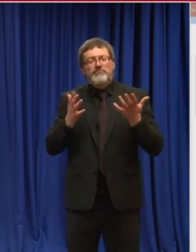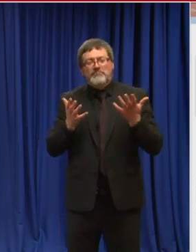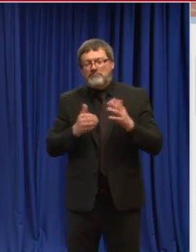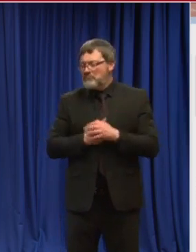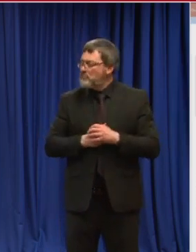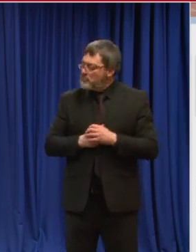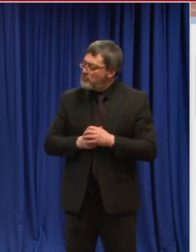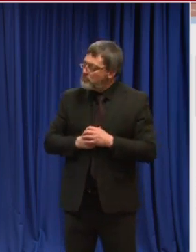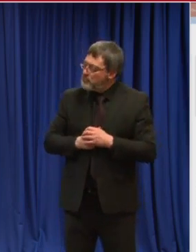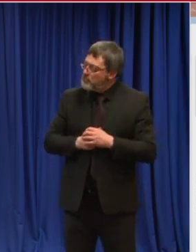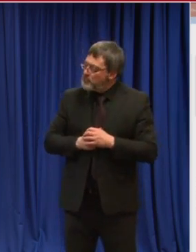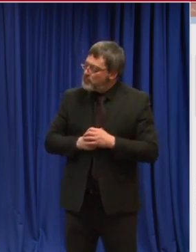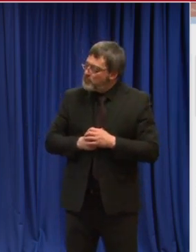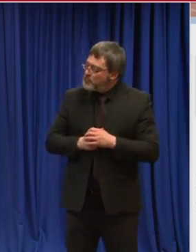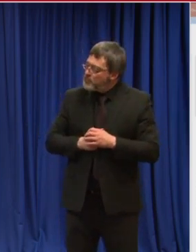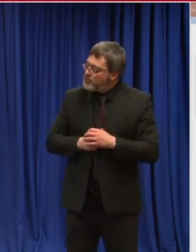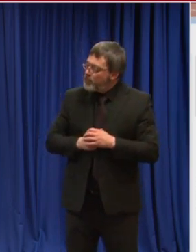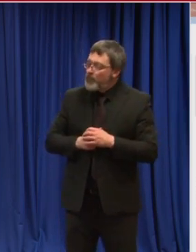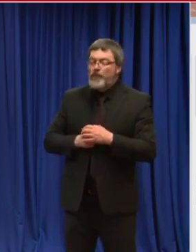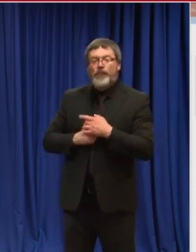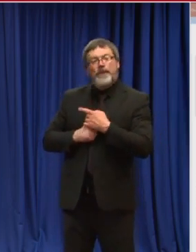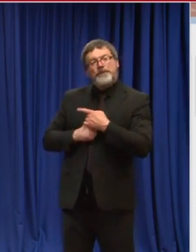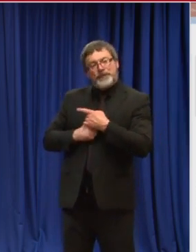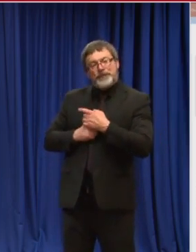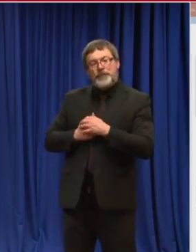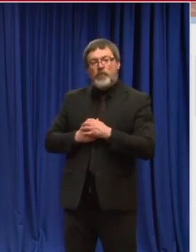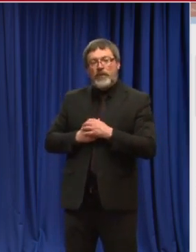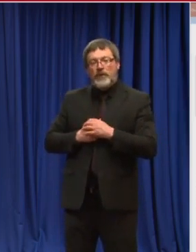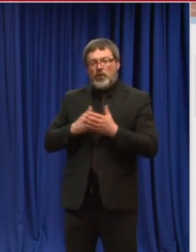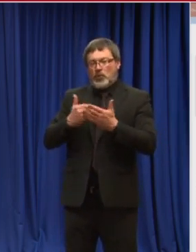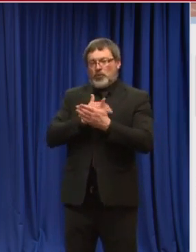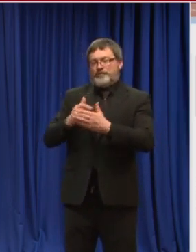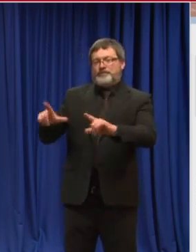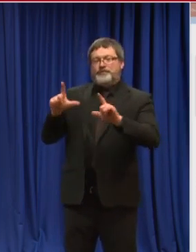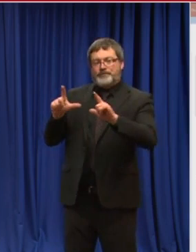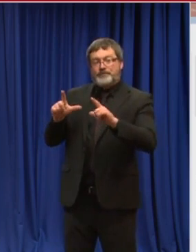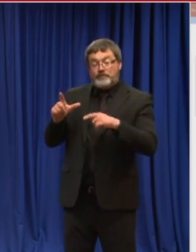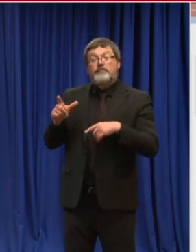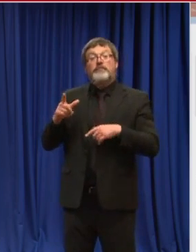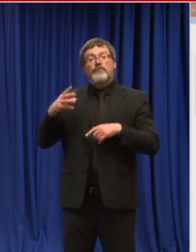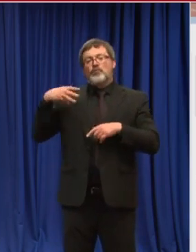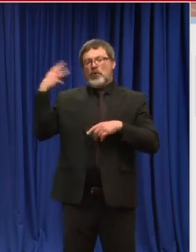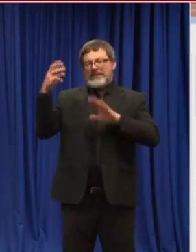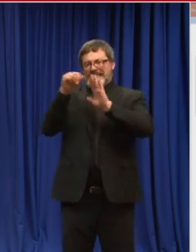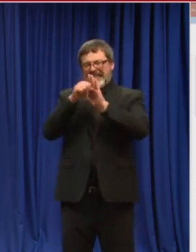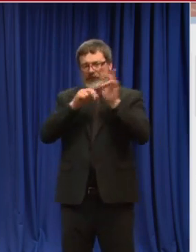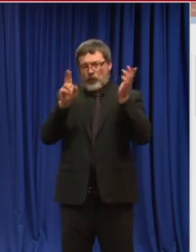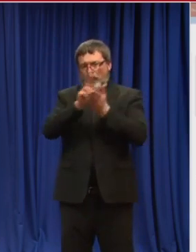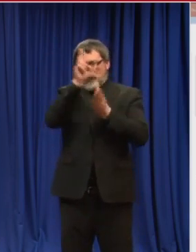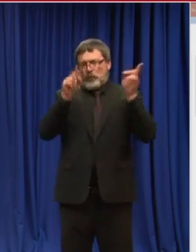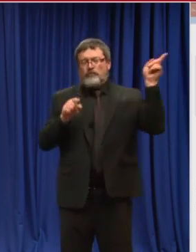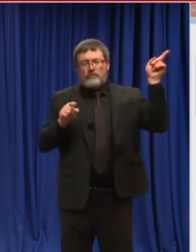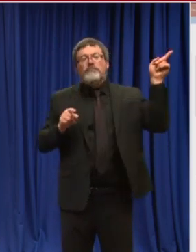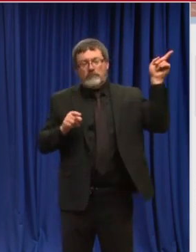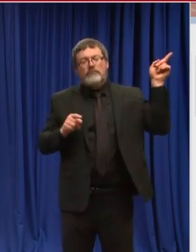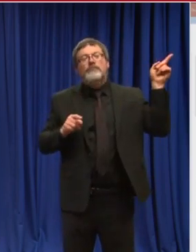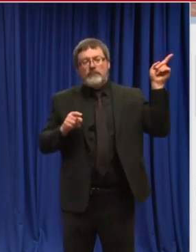THIS IS AN EXAMPLE HERE OUT OF THE INSTITUTE FOR HEALTH METRICS AND EVALUATION AT THE UNIVERSITY OF WASHINGTON.